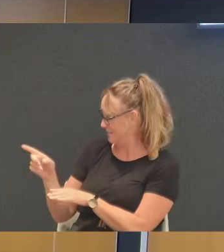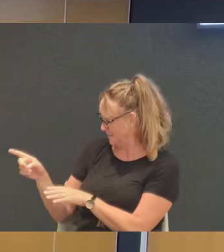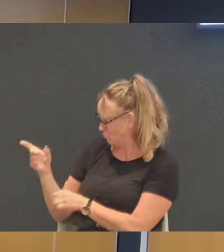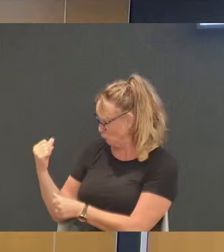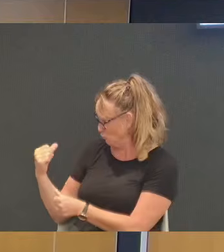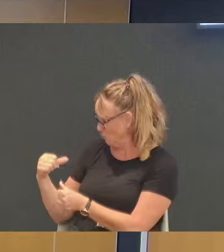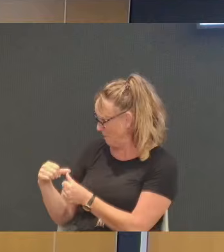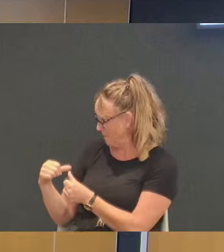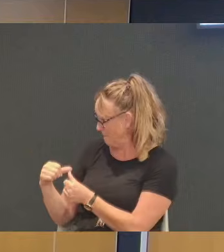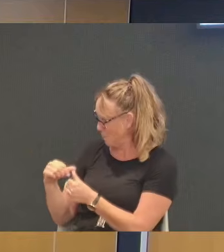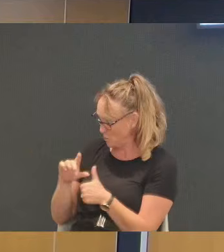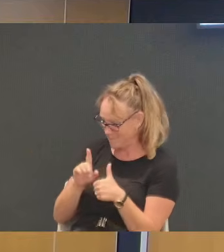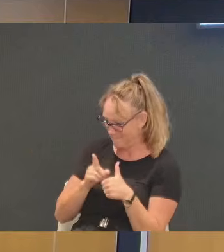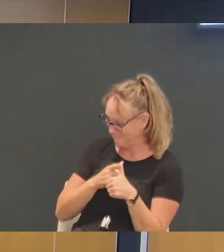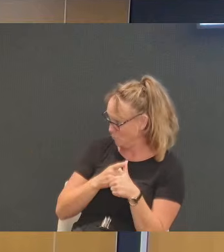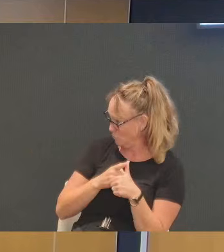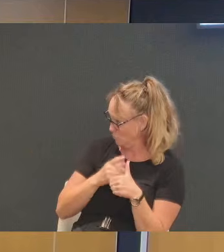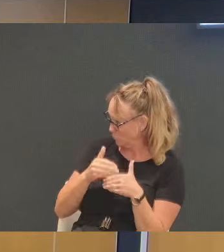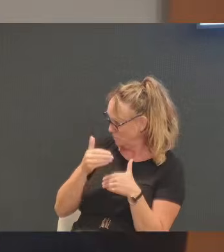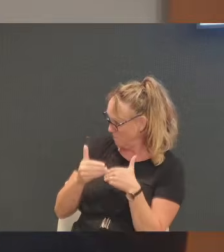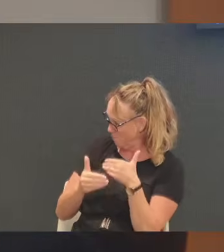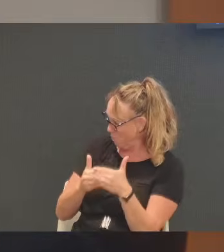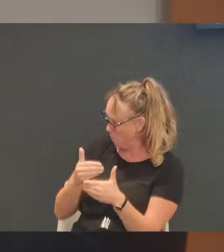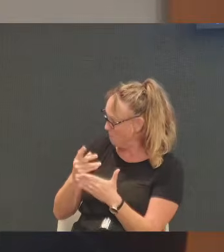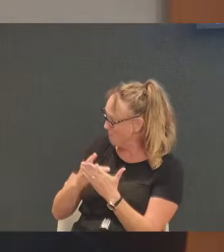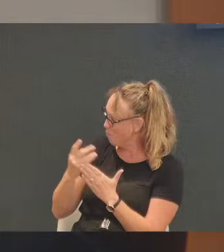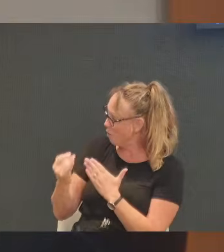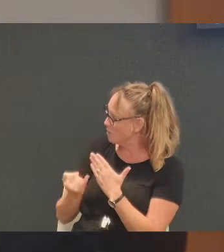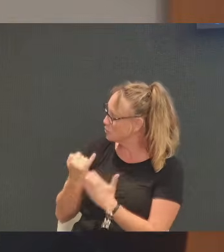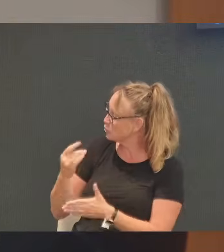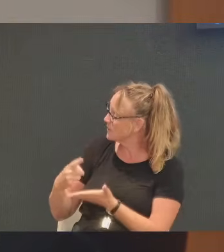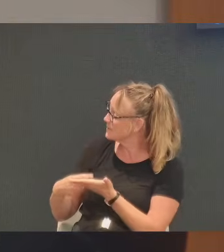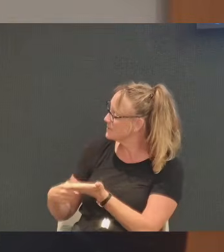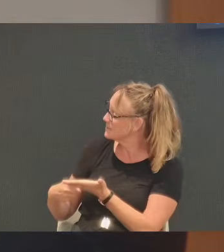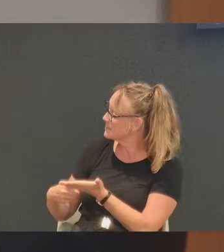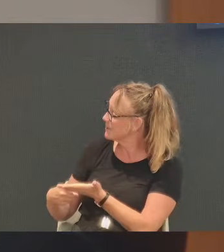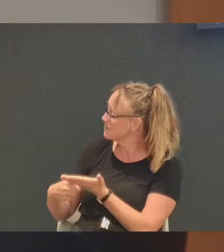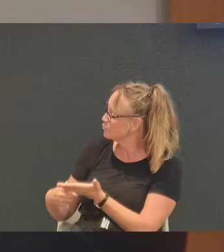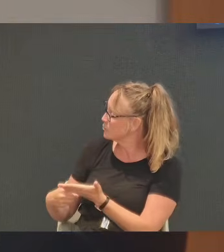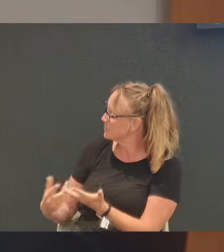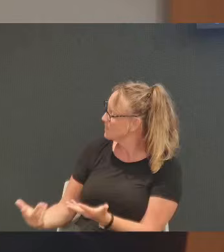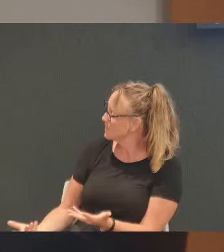in the initial stages of the project there was a discussion as to whether or not we were going to